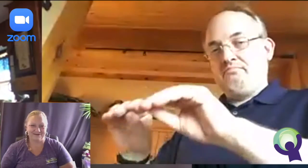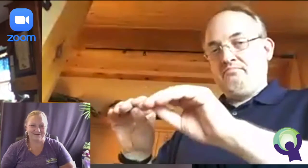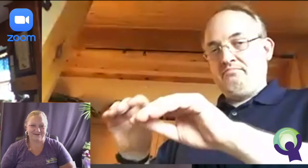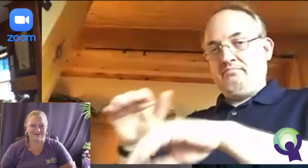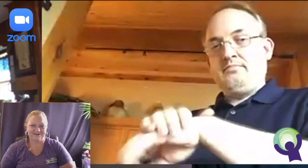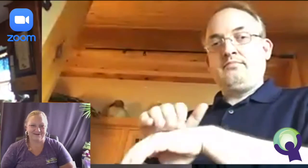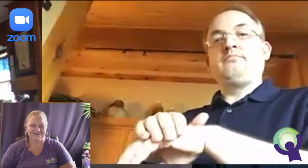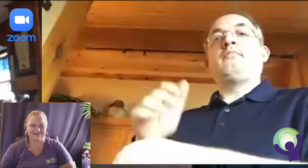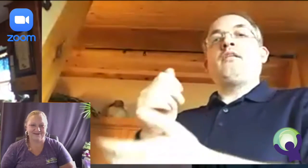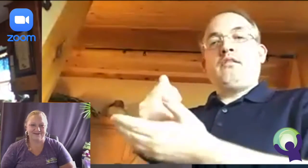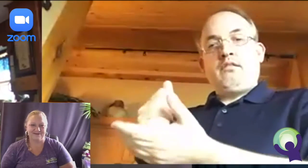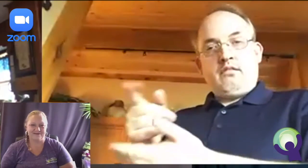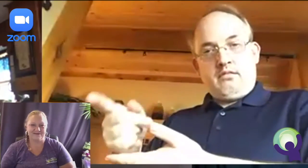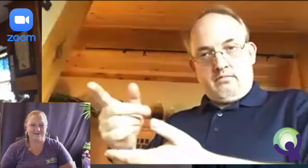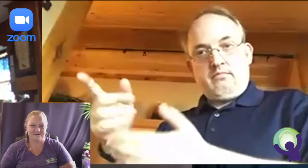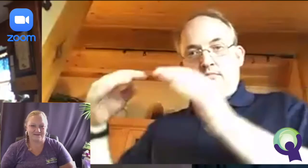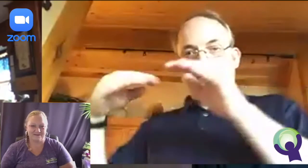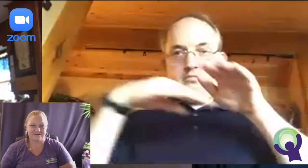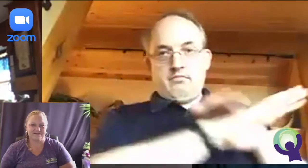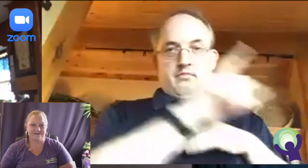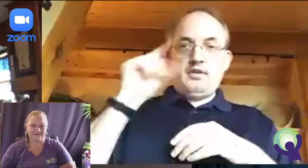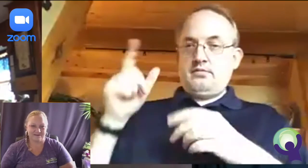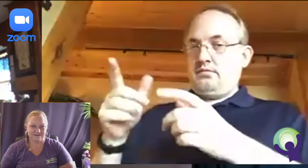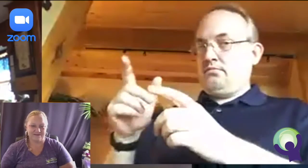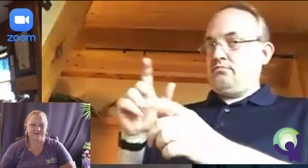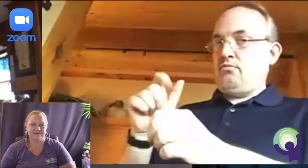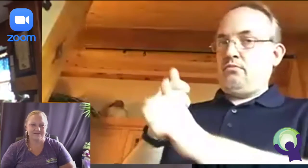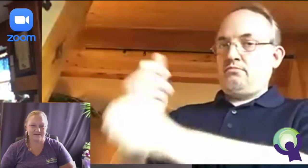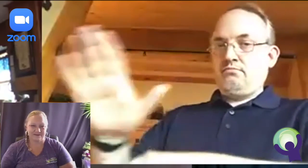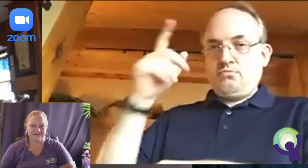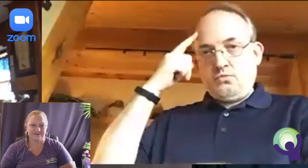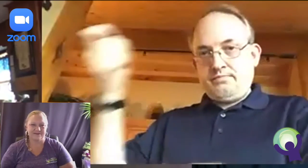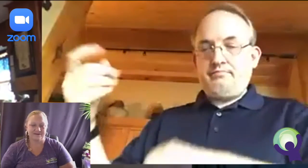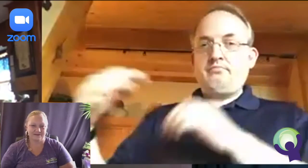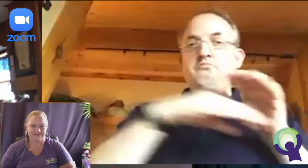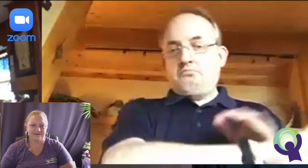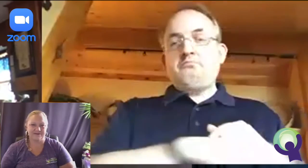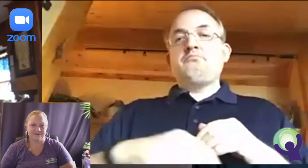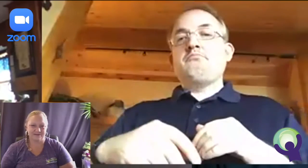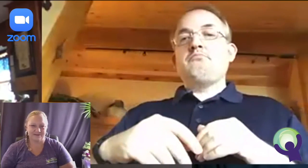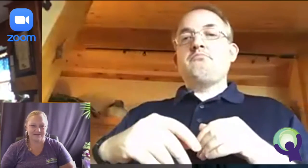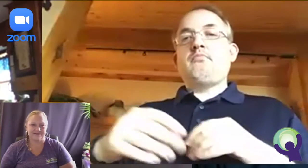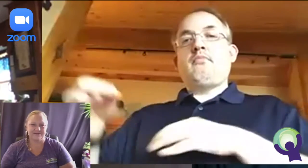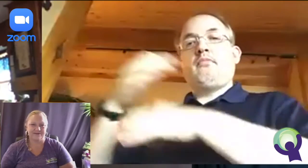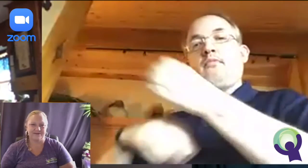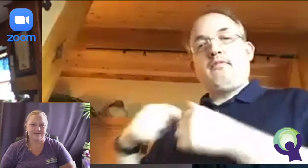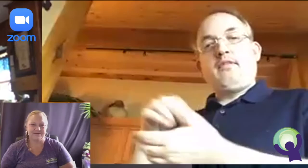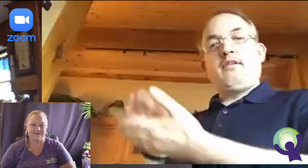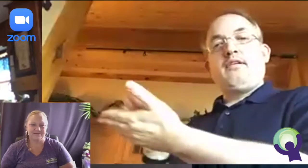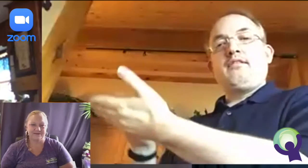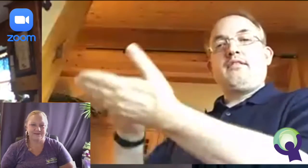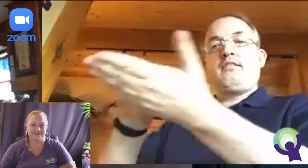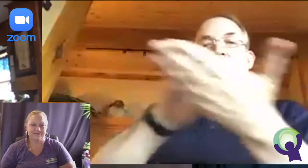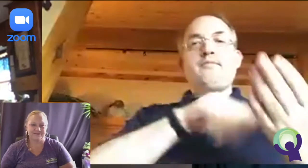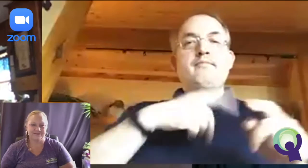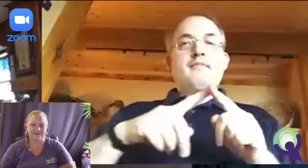a very very good opportunity of cultural sharing and learning on both ends for them and myself.